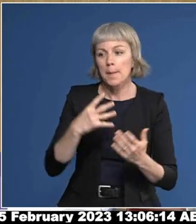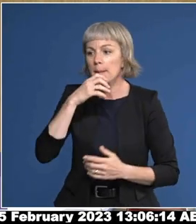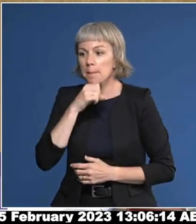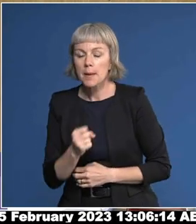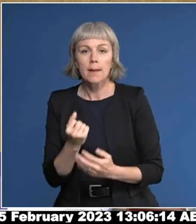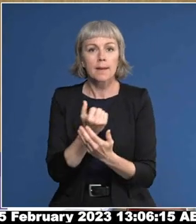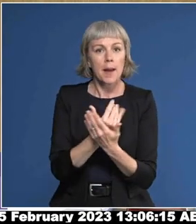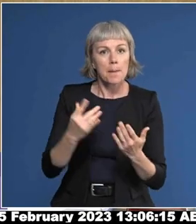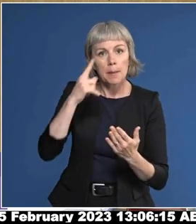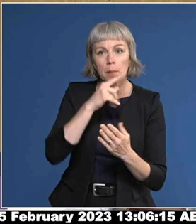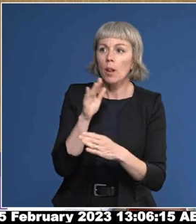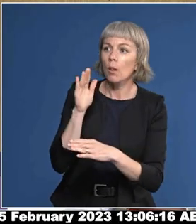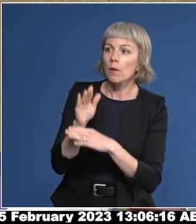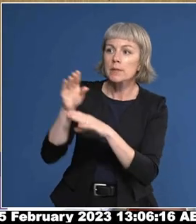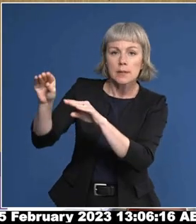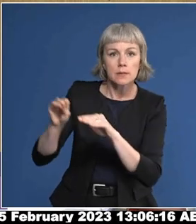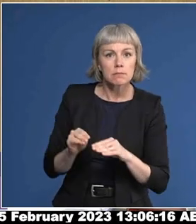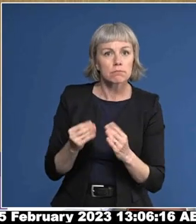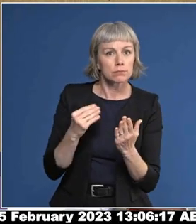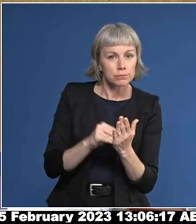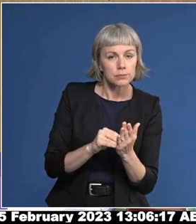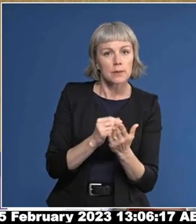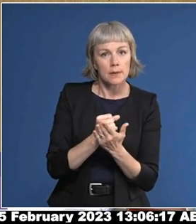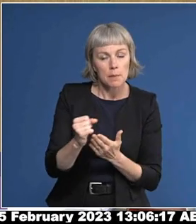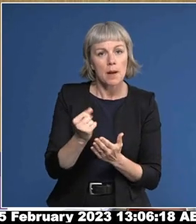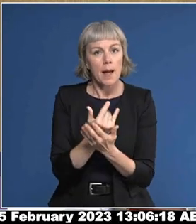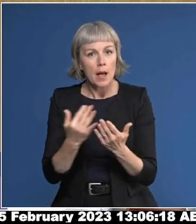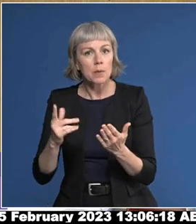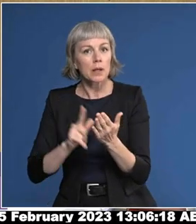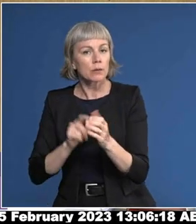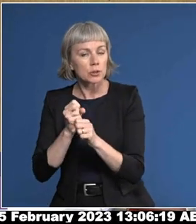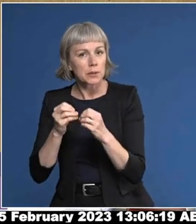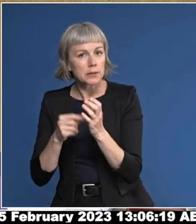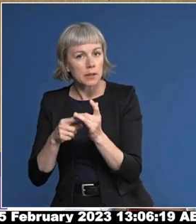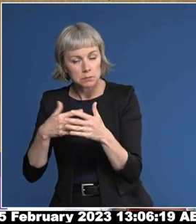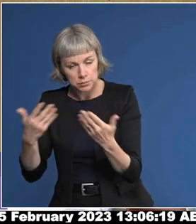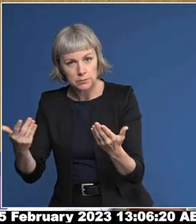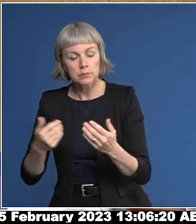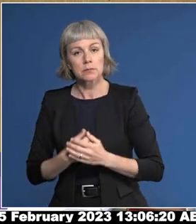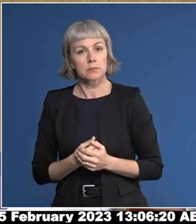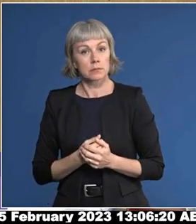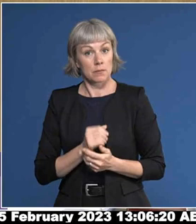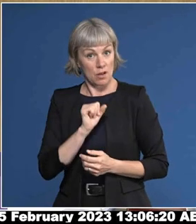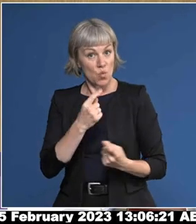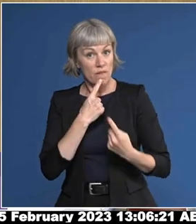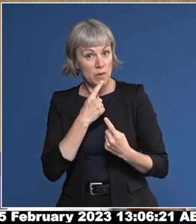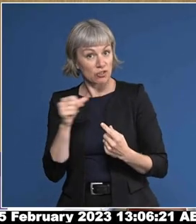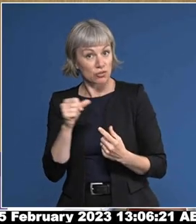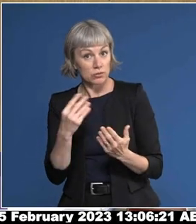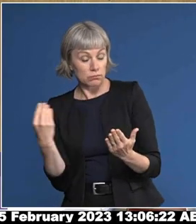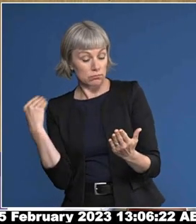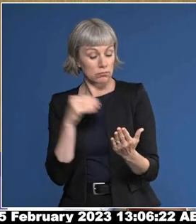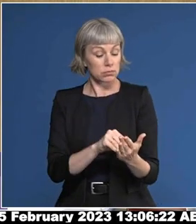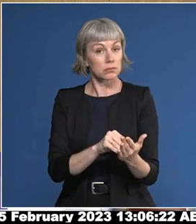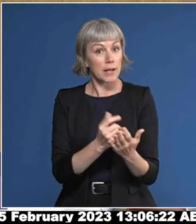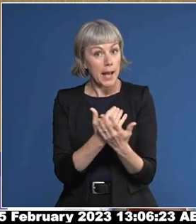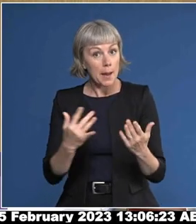Do you think your organisations should also report that information in a public way that